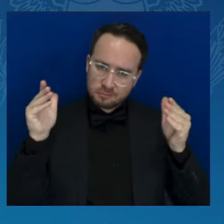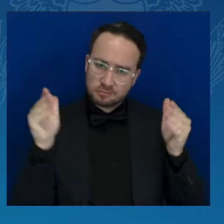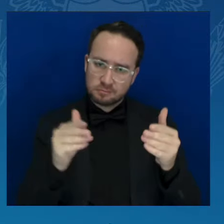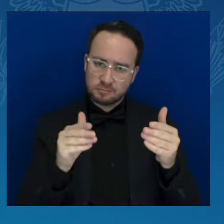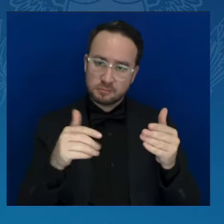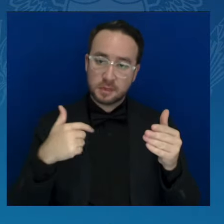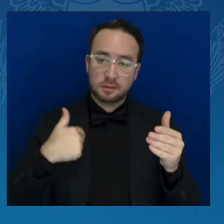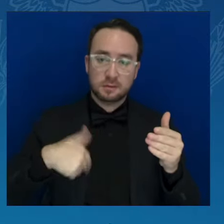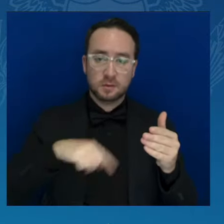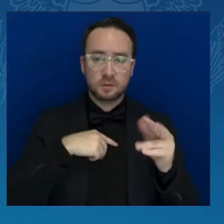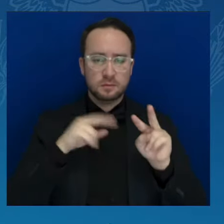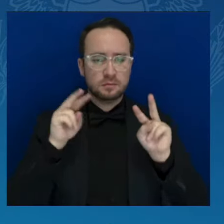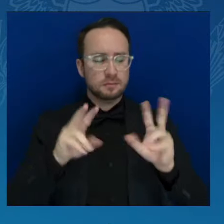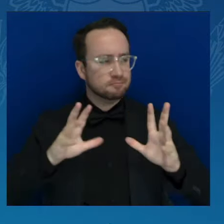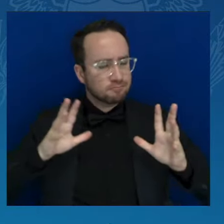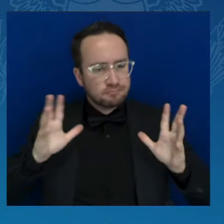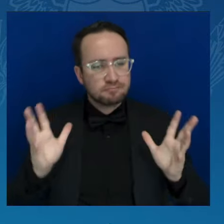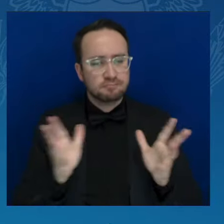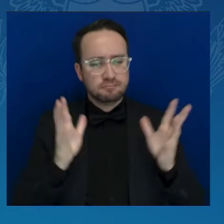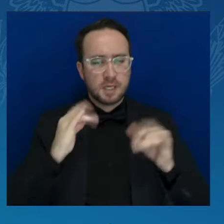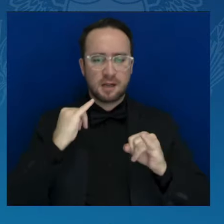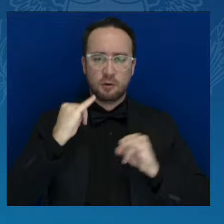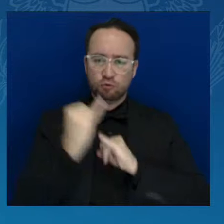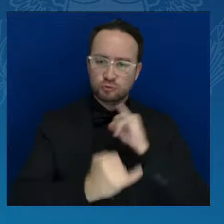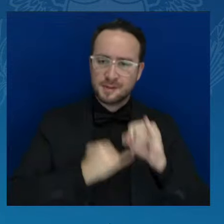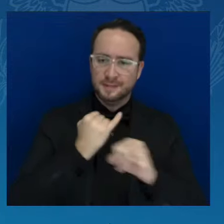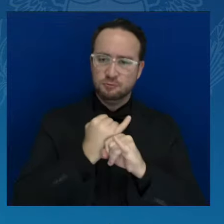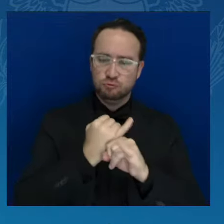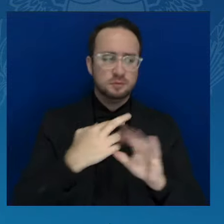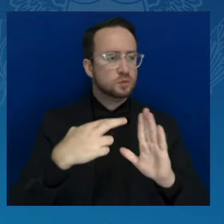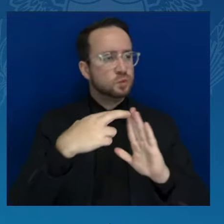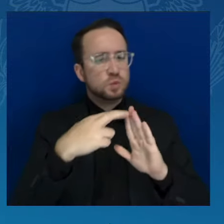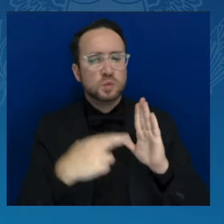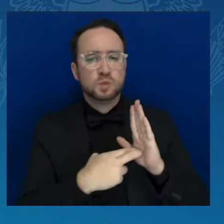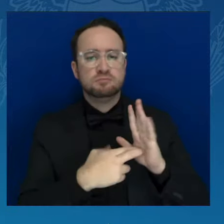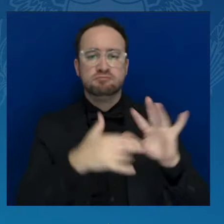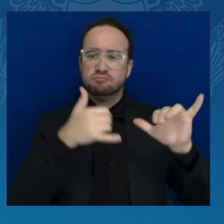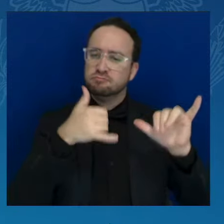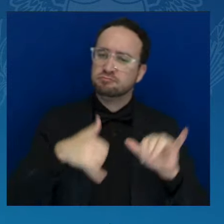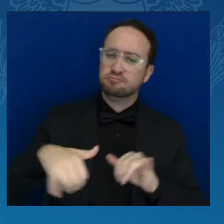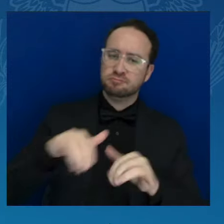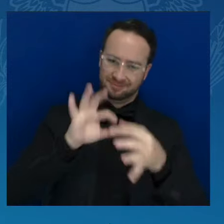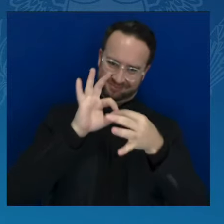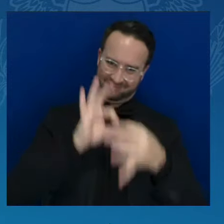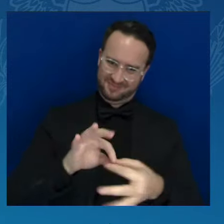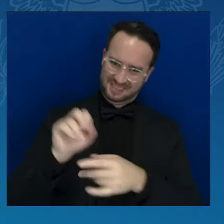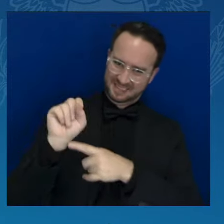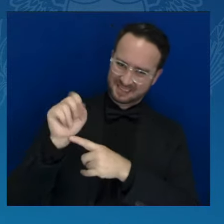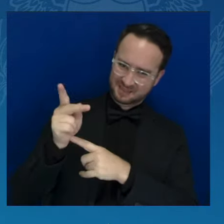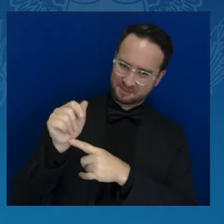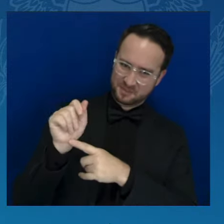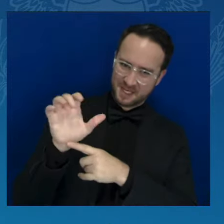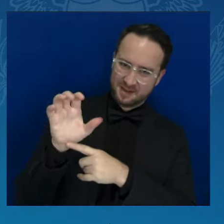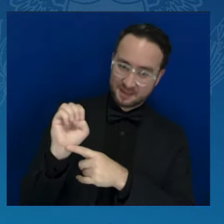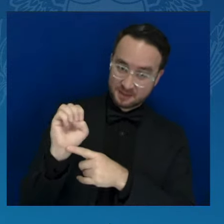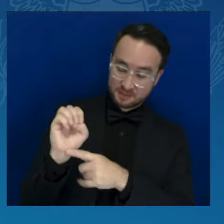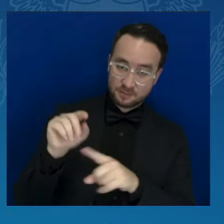And so I'd first like to turn to Secretary of State Blinken to brief the group and the council on his efforts at the top of the State Department